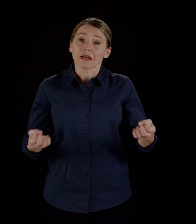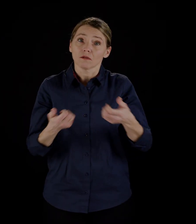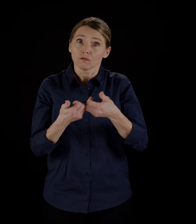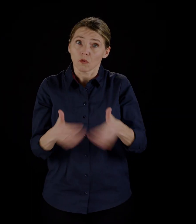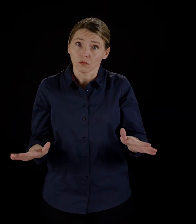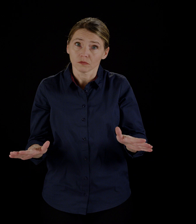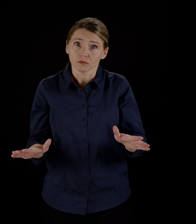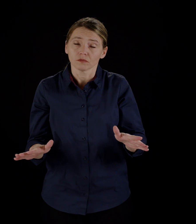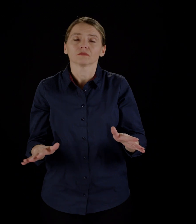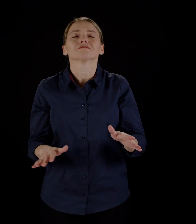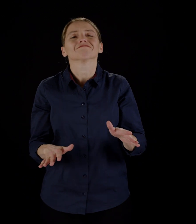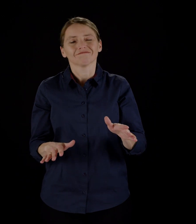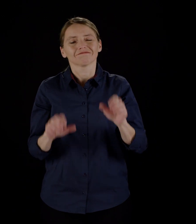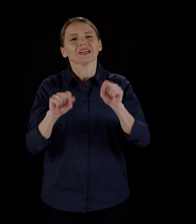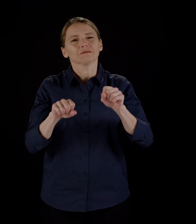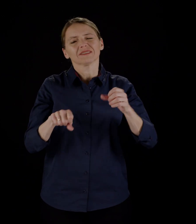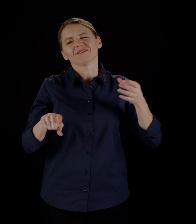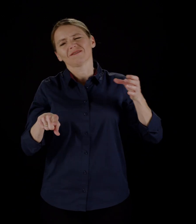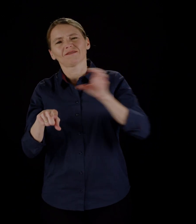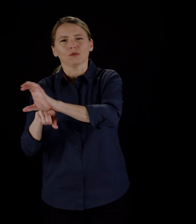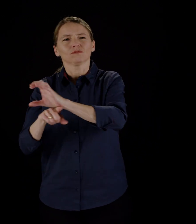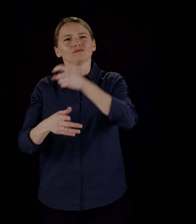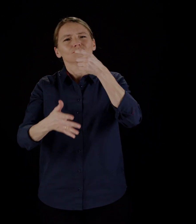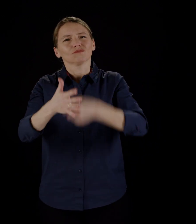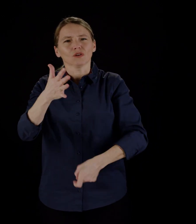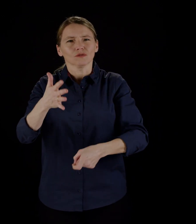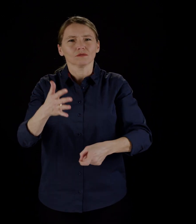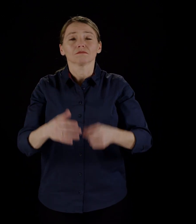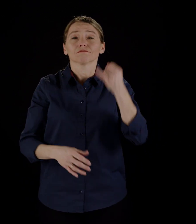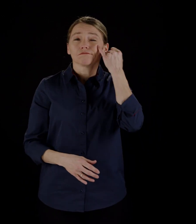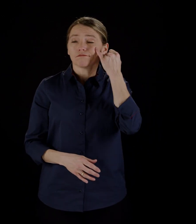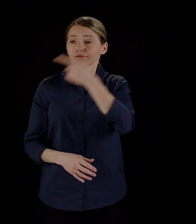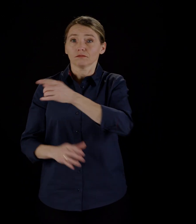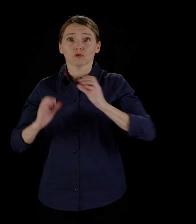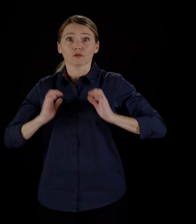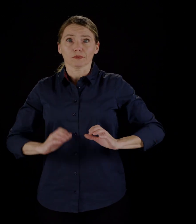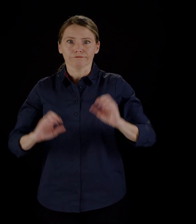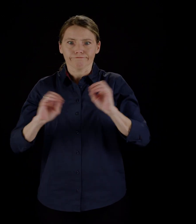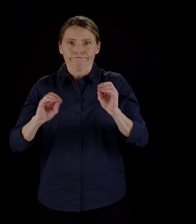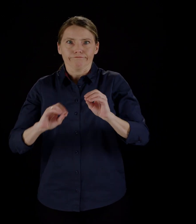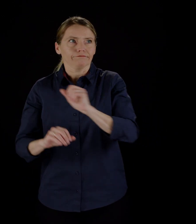An Equipment Loss Charge may be imposed when a customer either does not return Equipment